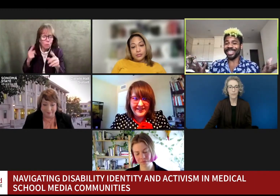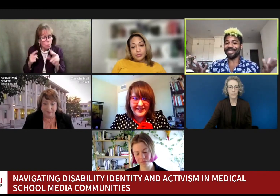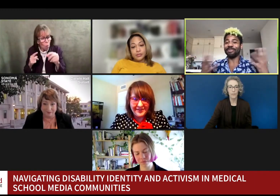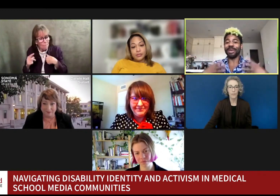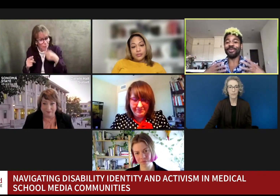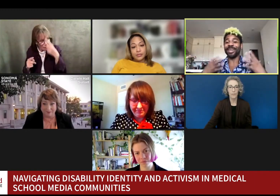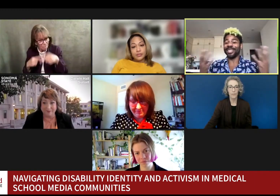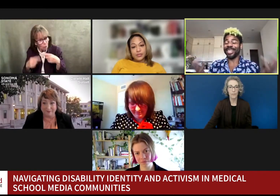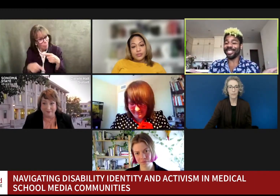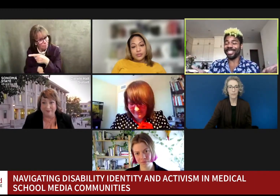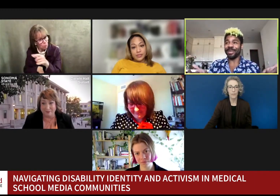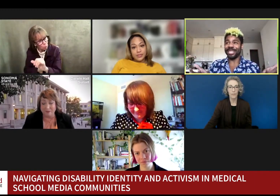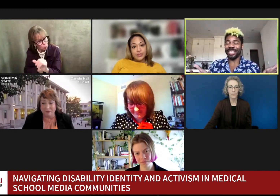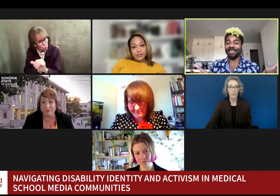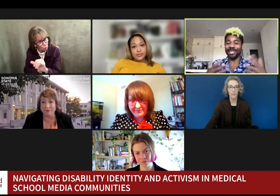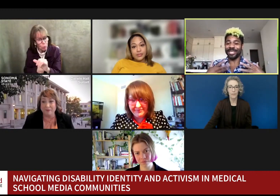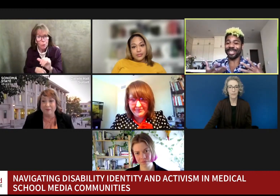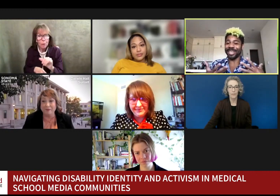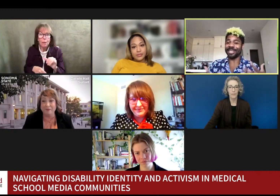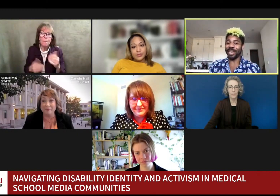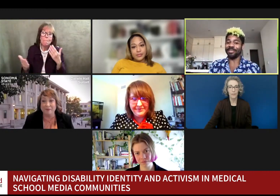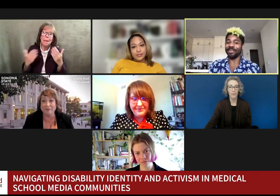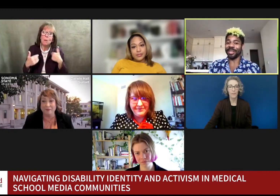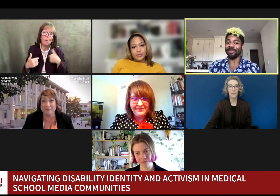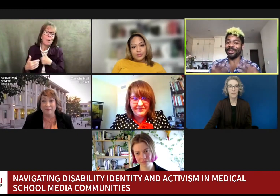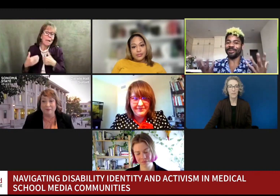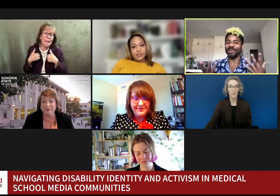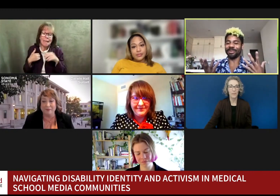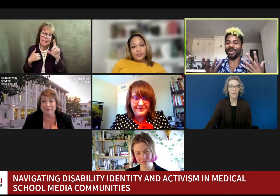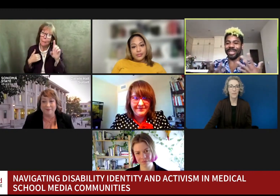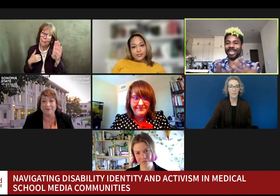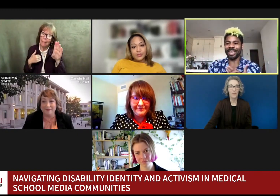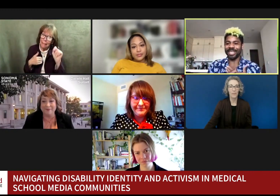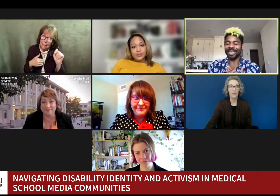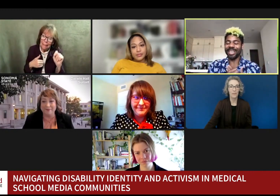Maybe we all need DBT, which is dialectic behavior therapy to hold competing ideas.